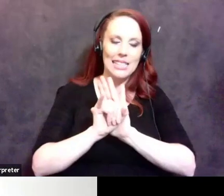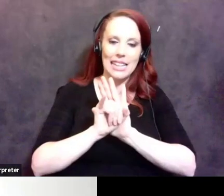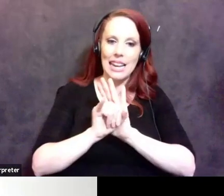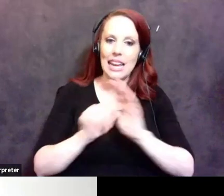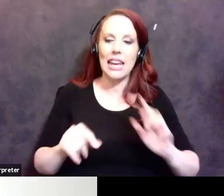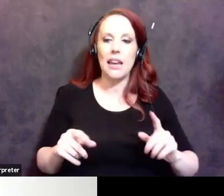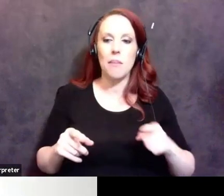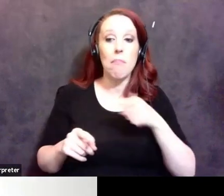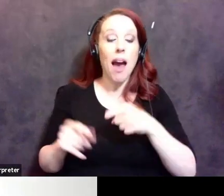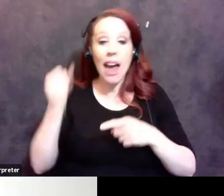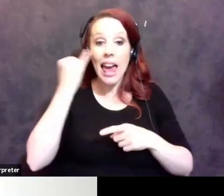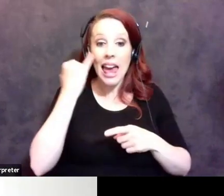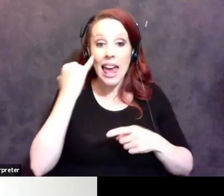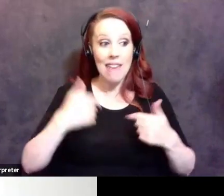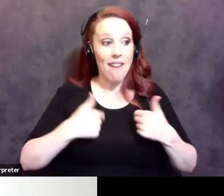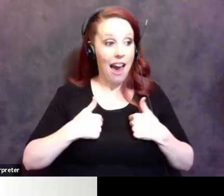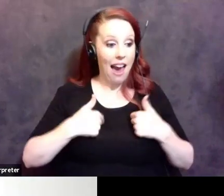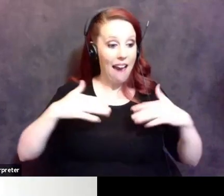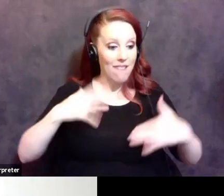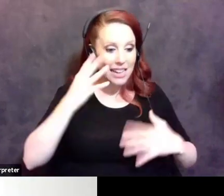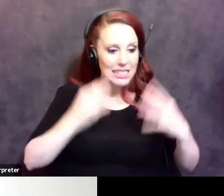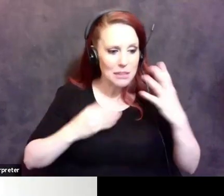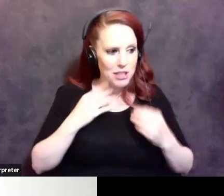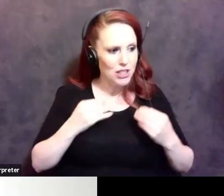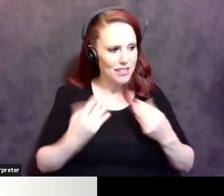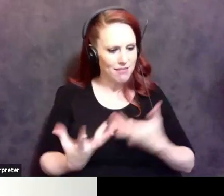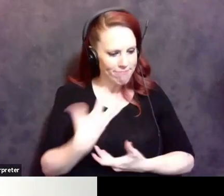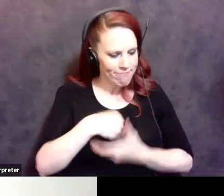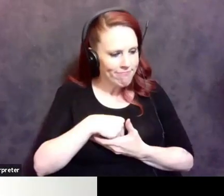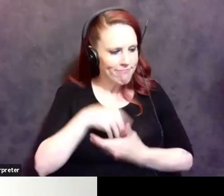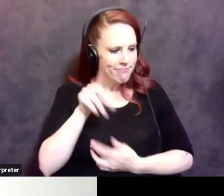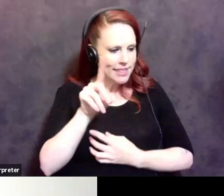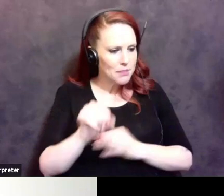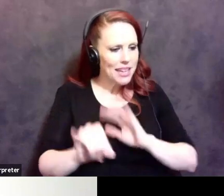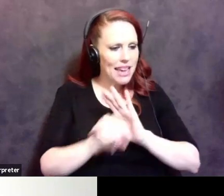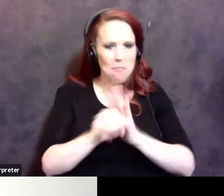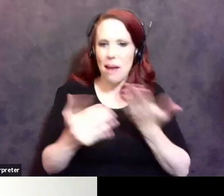I not been on this journey of really embracing my own disability identity.